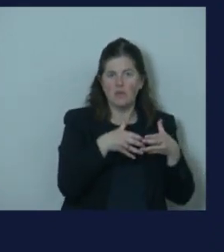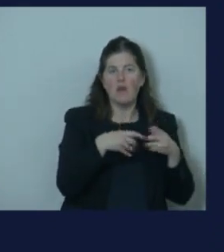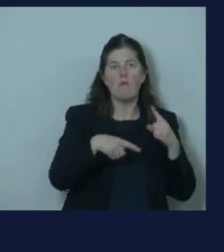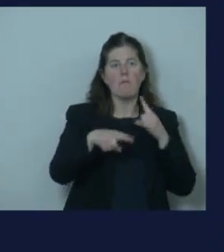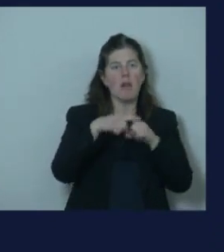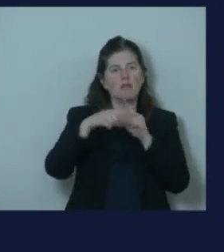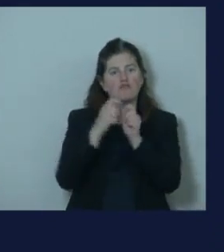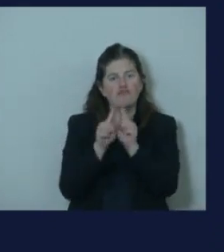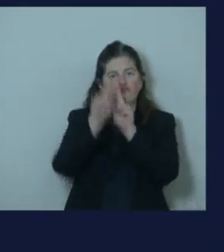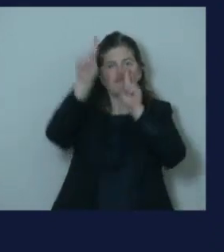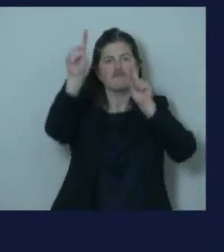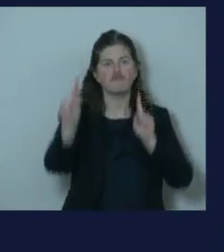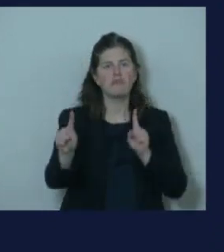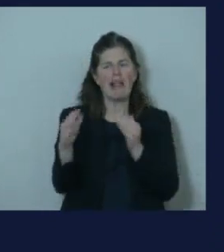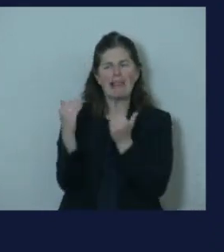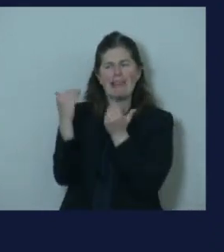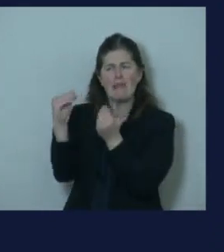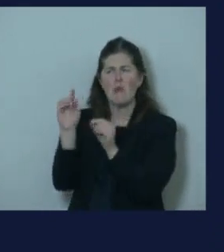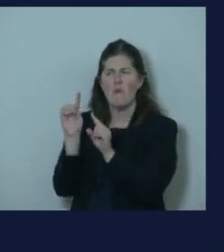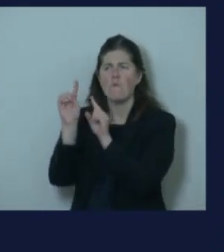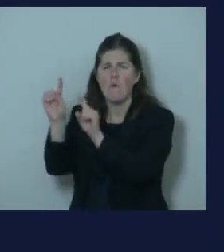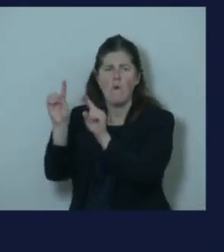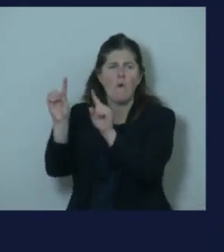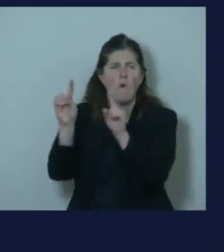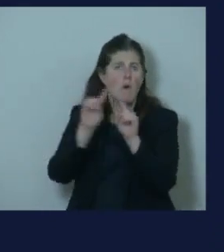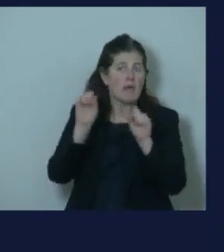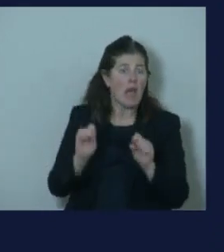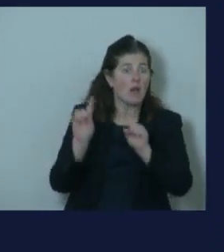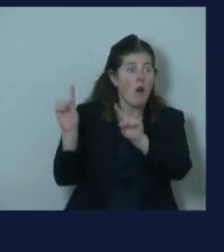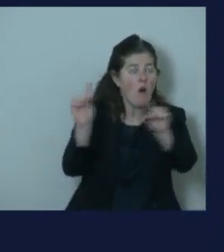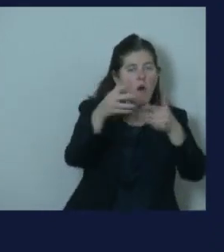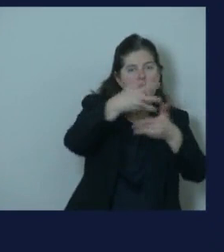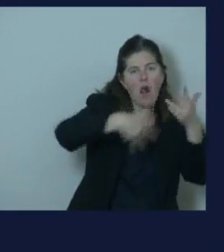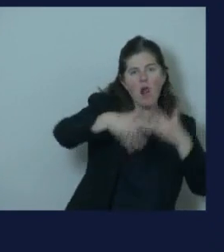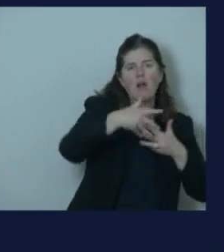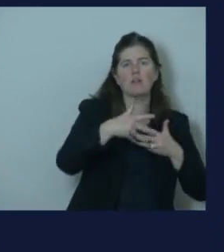THIS IS THE WAY WE WORK DILIGENTLY IN STOPPING THE SPREAD.